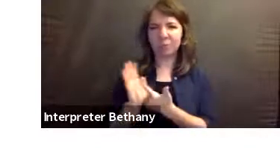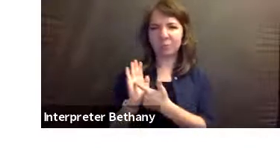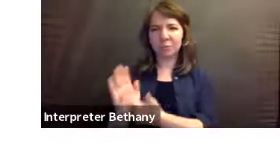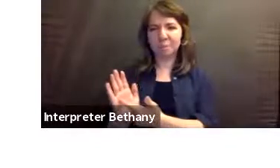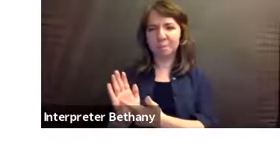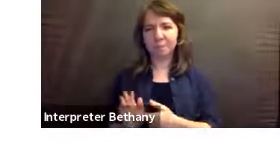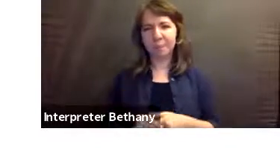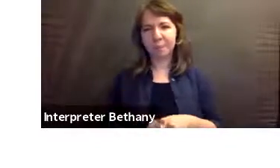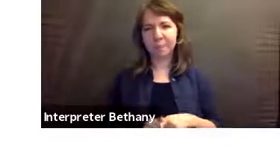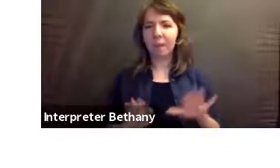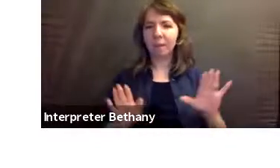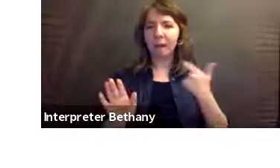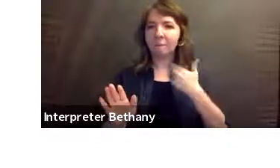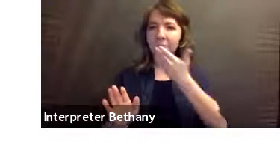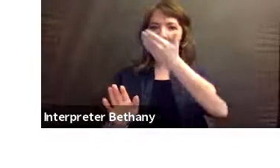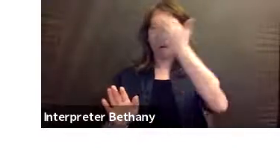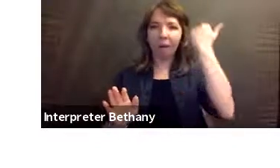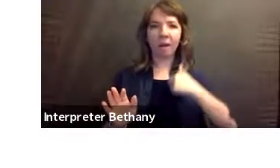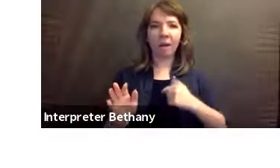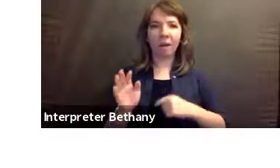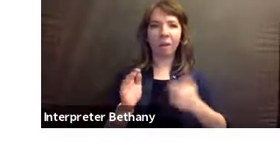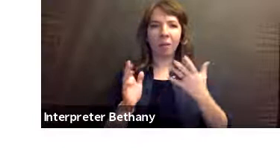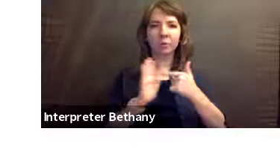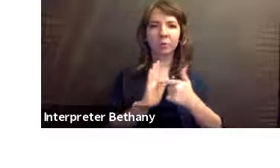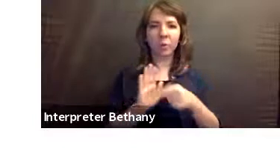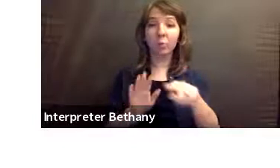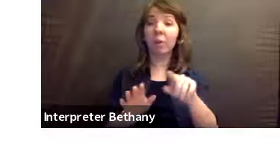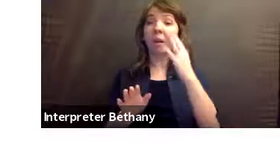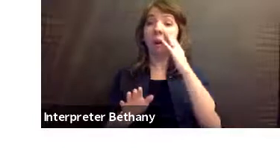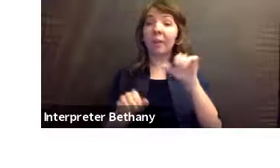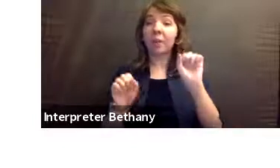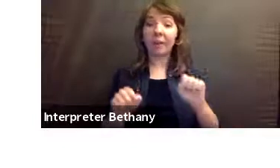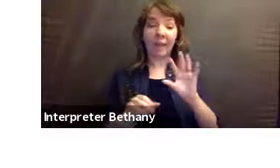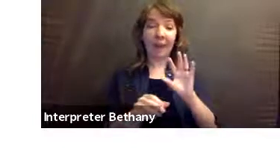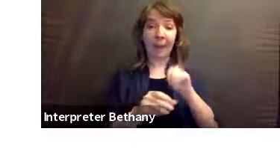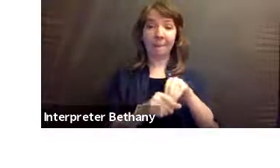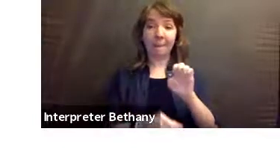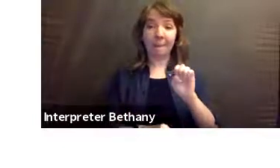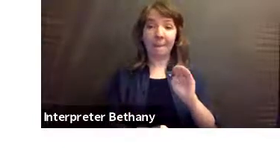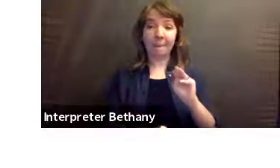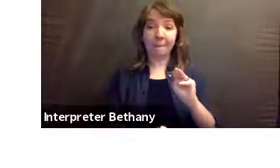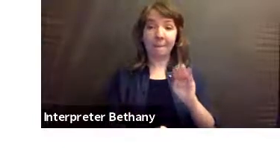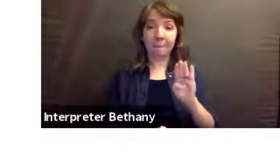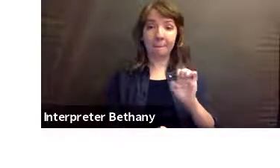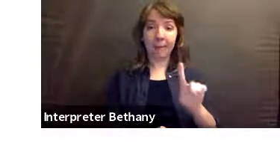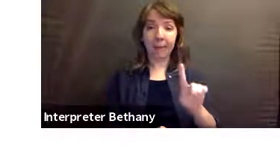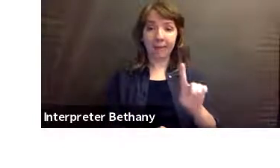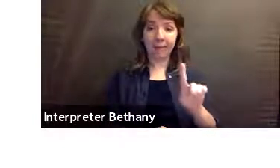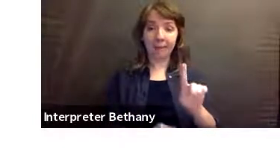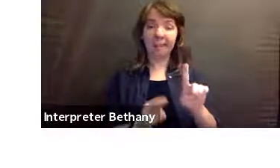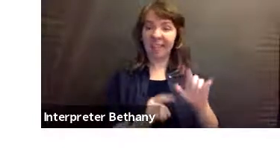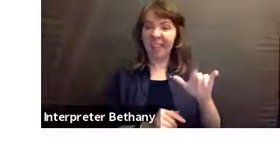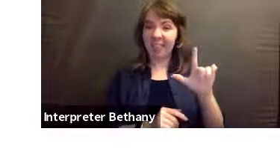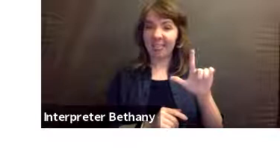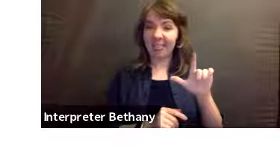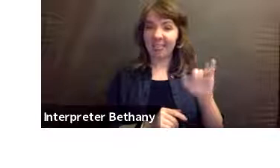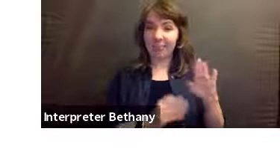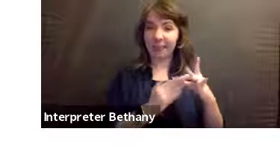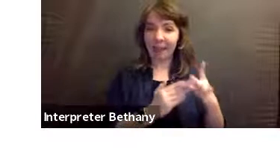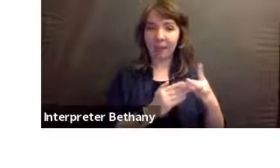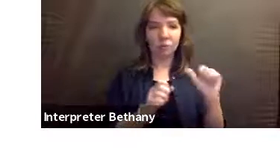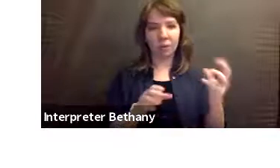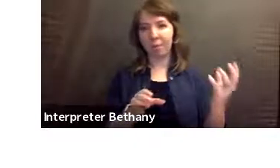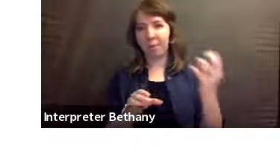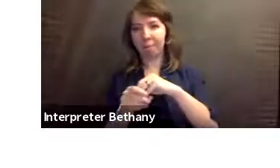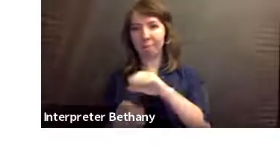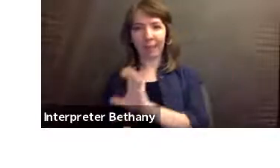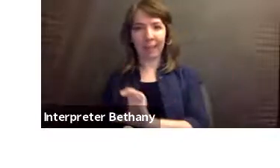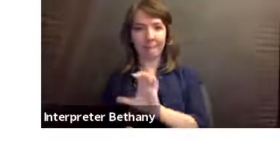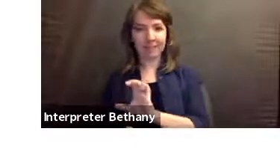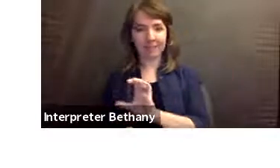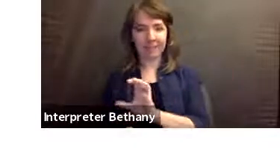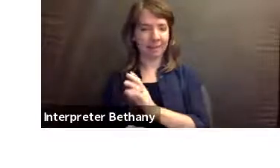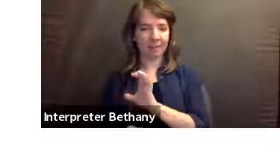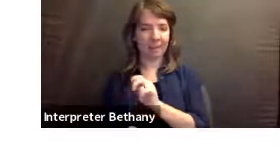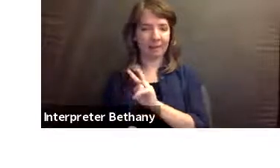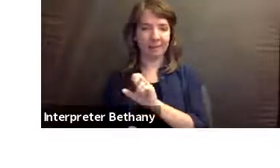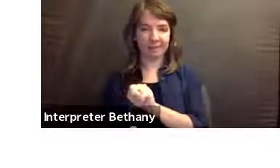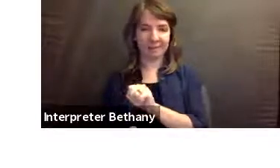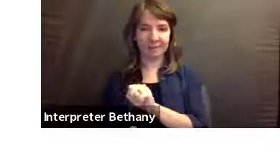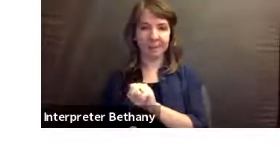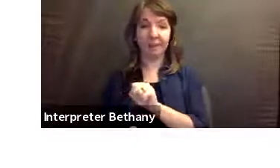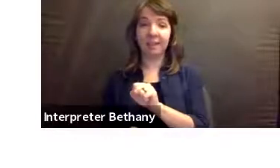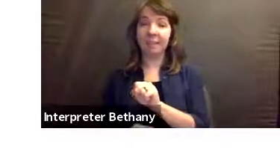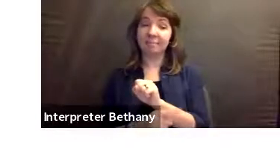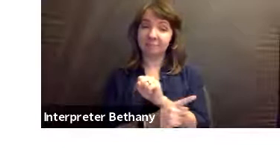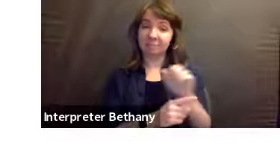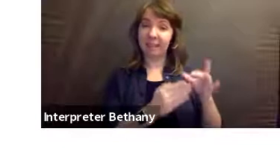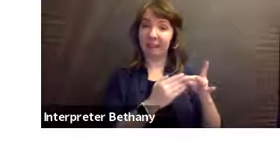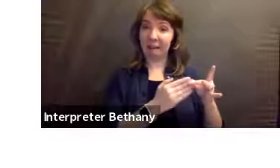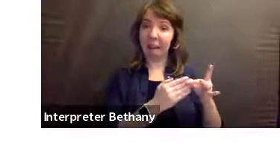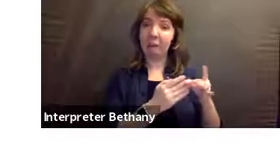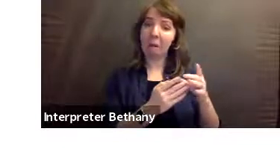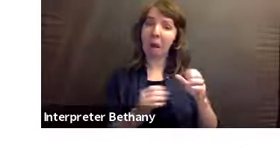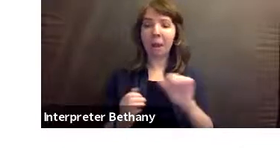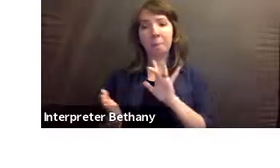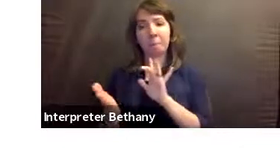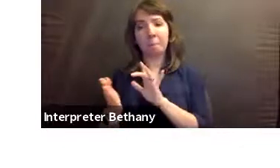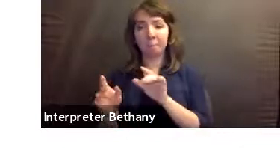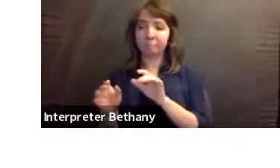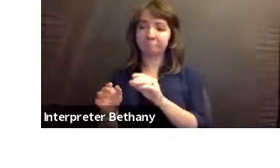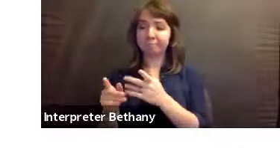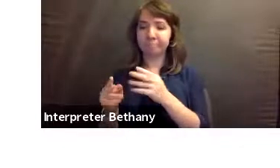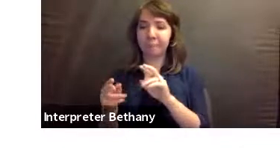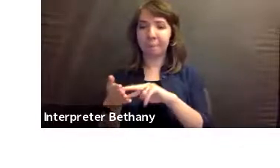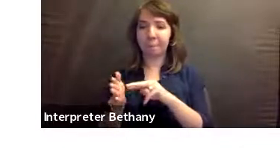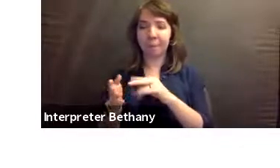Linda Kobashigawa: Actually, I forgot I wanted to show you all. But you can embed live guides into Canvas as well so you can definitely link to it provide the the links to to to the guide itself, but you can also embedded into Canvas and I can show you what that looks like.